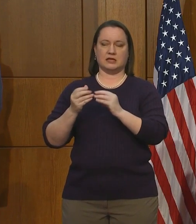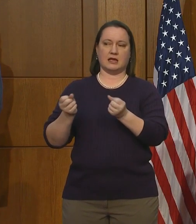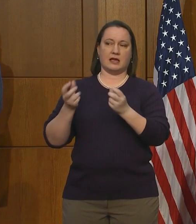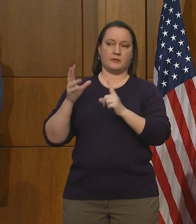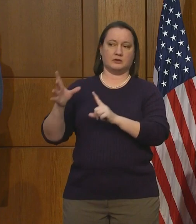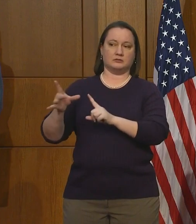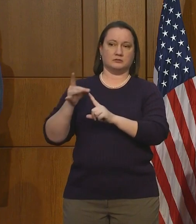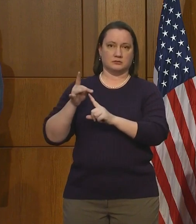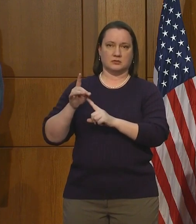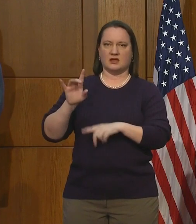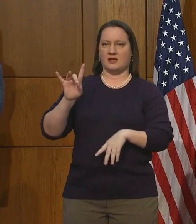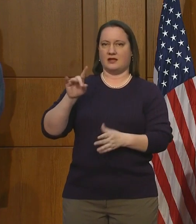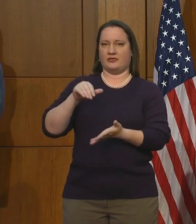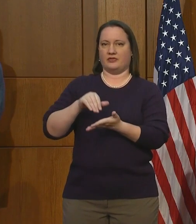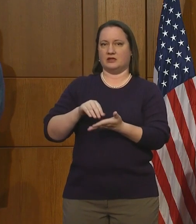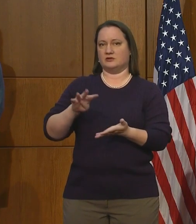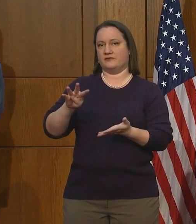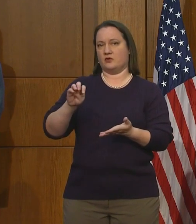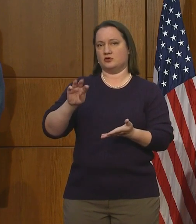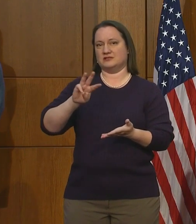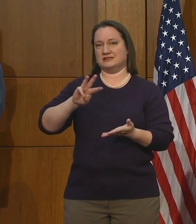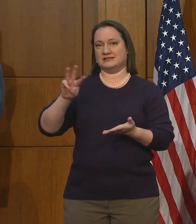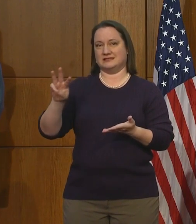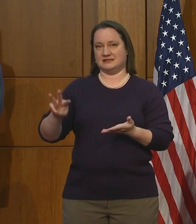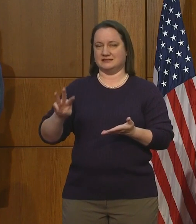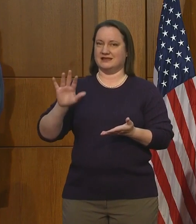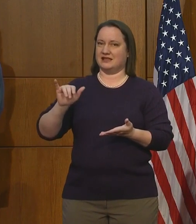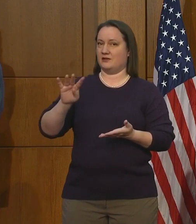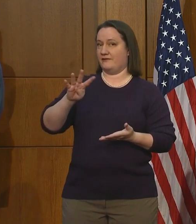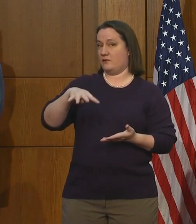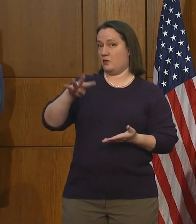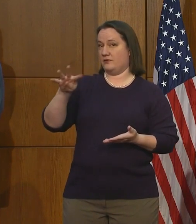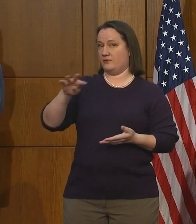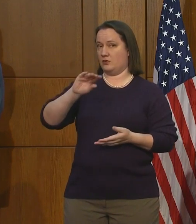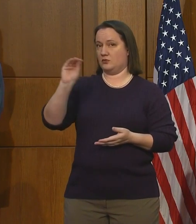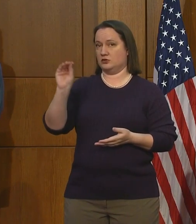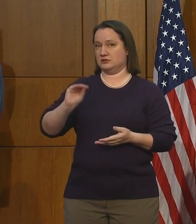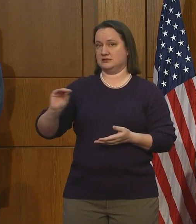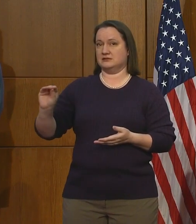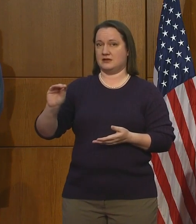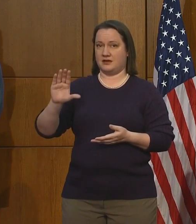NEXT- COMMUNITY- CASES WERE